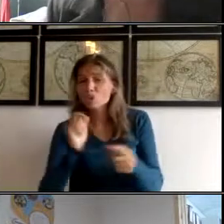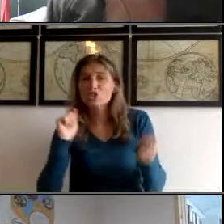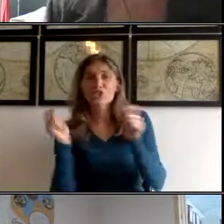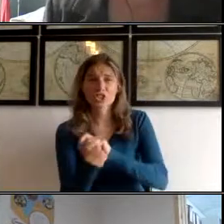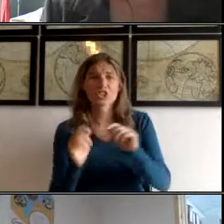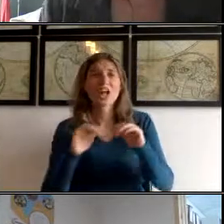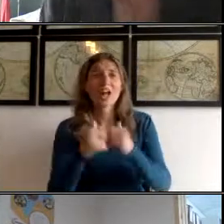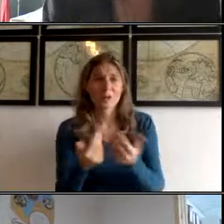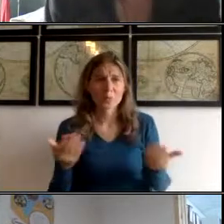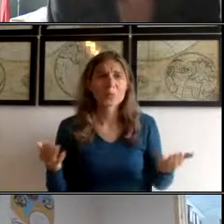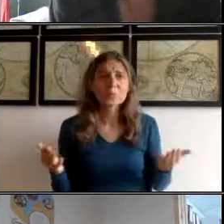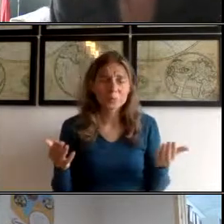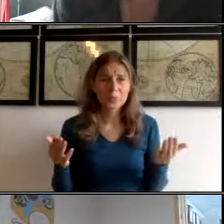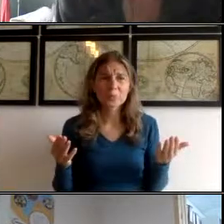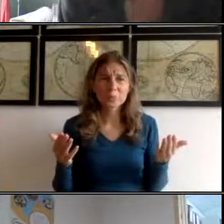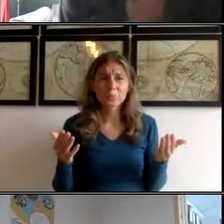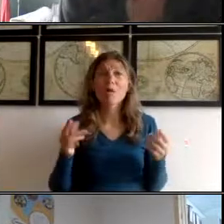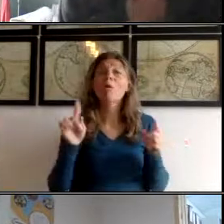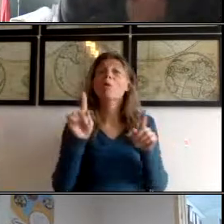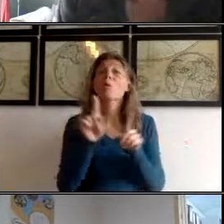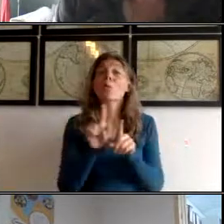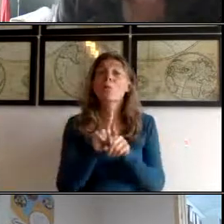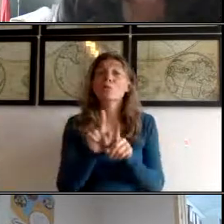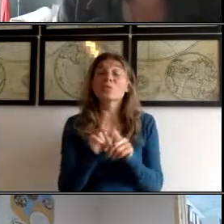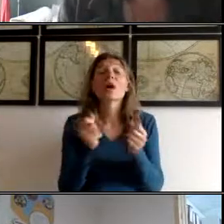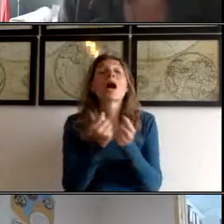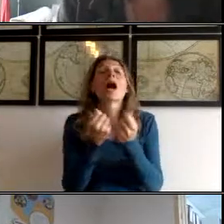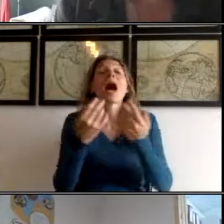And how much we can do online and maximizing that.